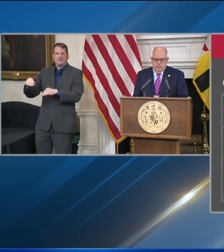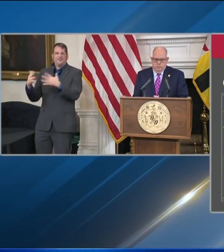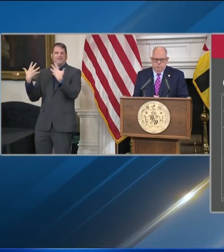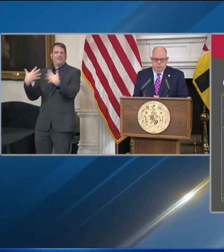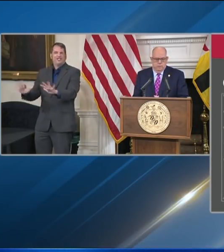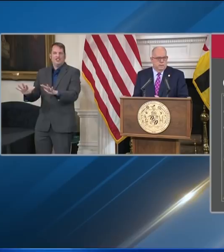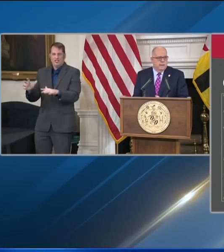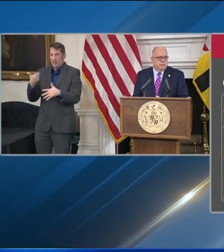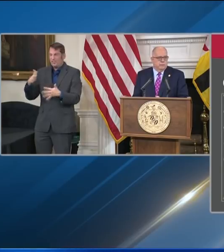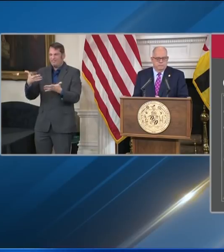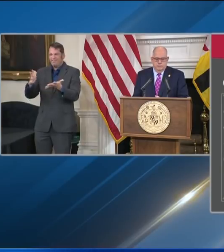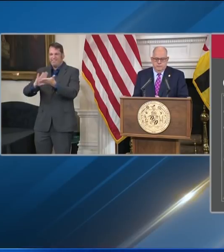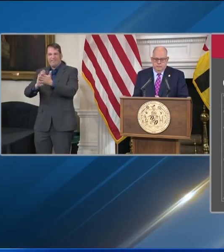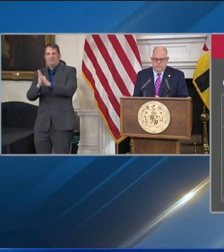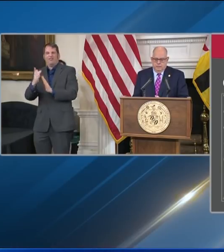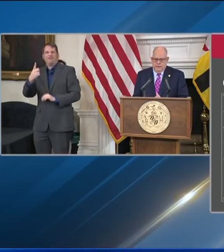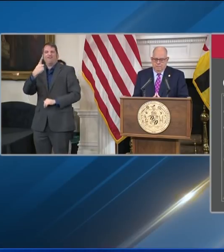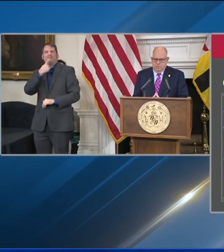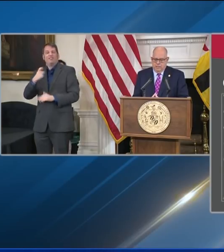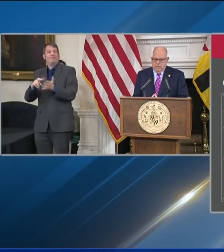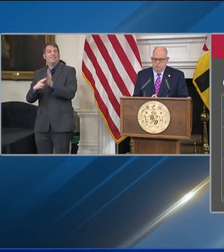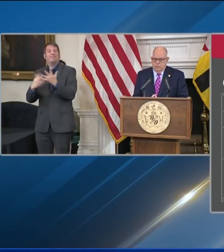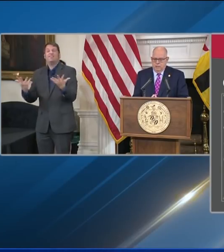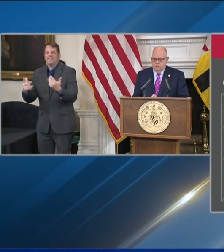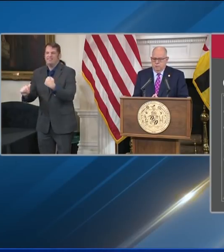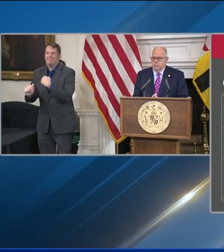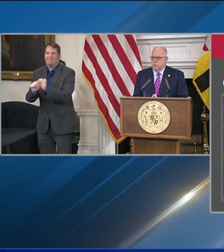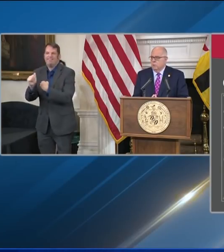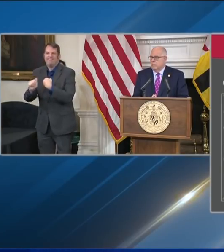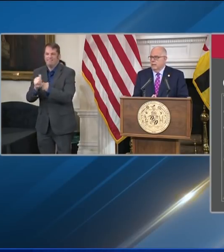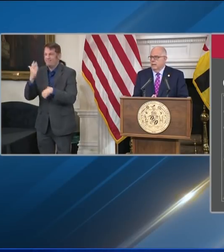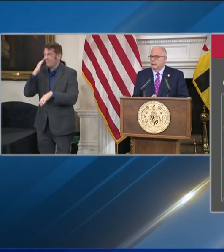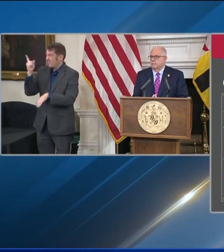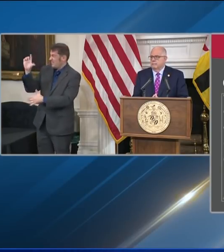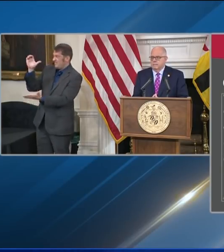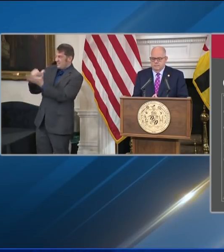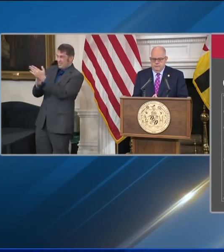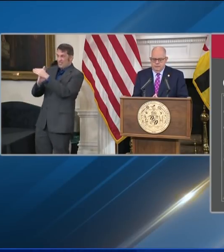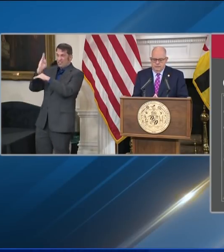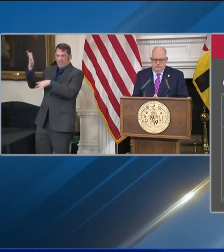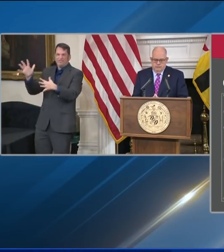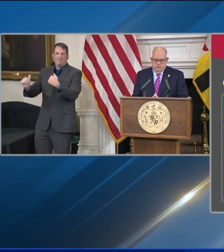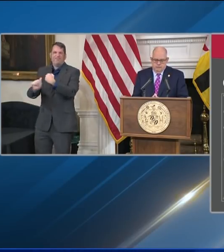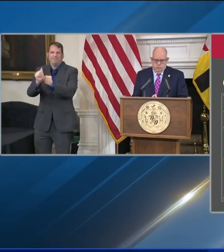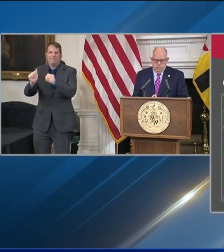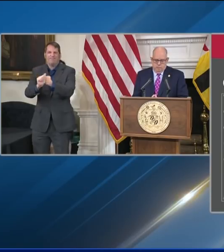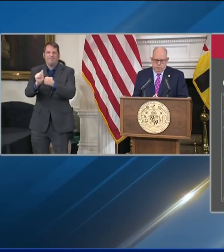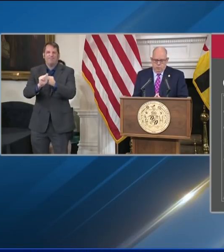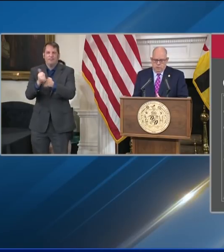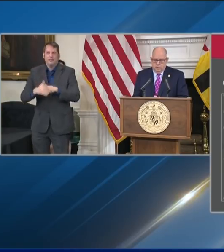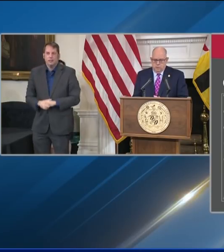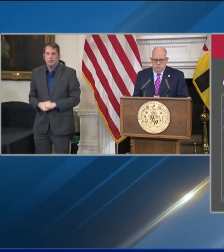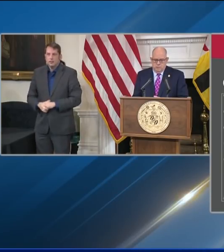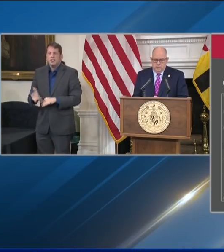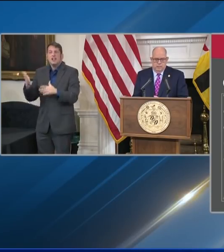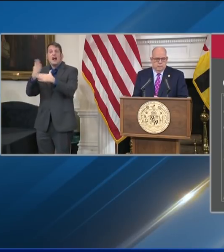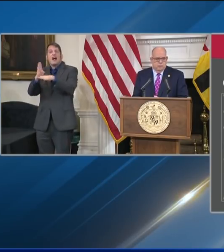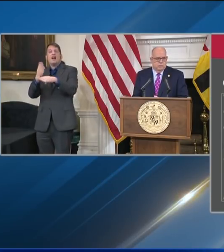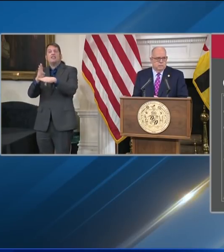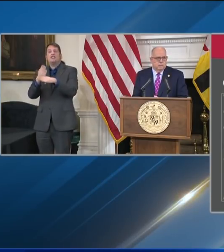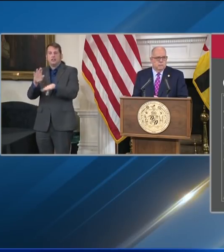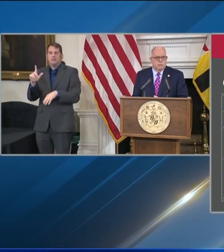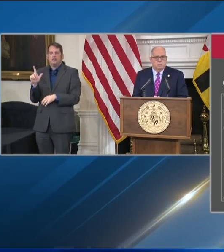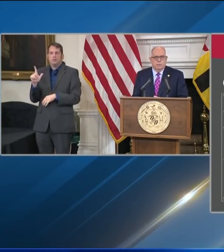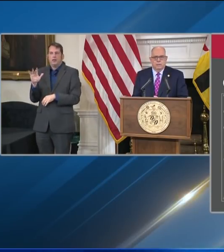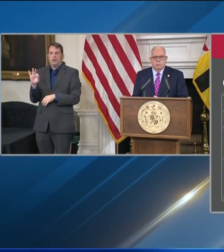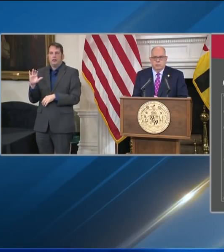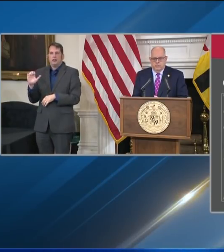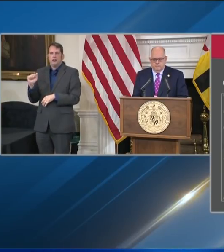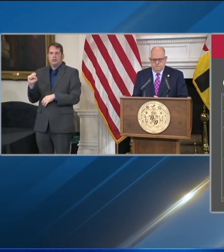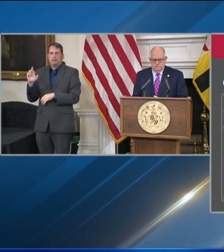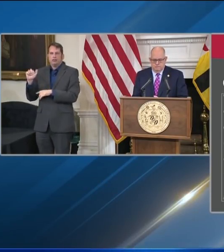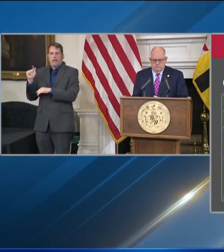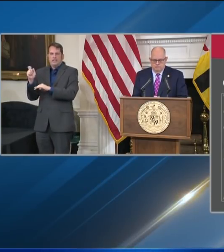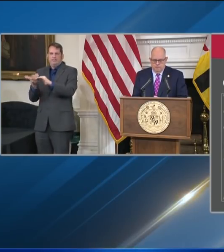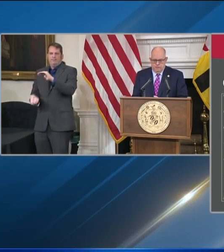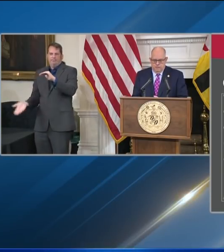MARYLAND IS IN THE RED ZONE FOR THE NUMBER OF CASES PER HUNDRED THOUSAND AND OUR AVERAGE CASE RATE HAS RISEN TO 29.